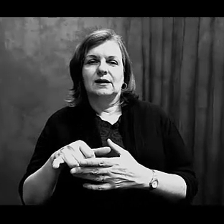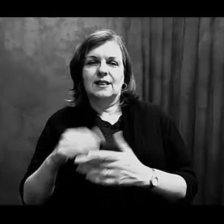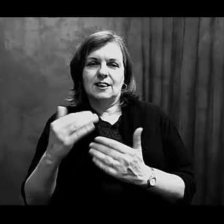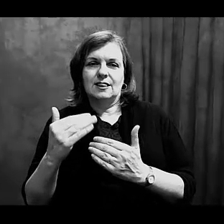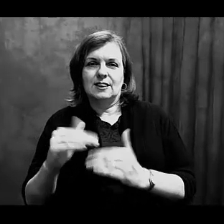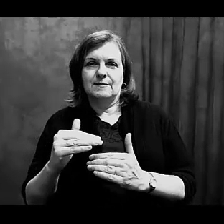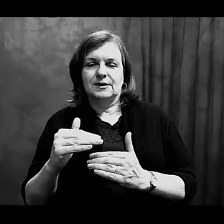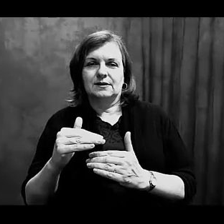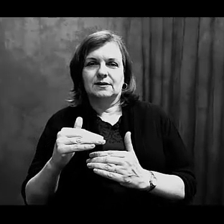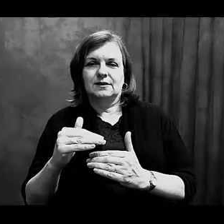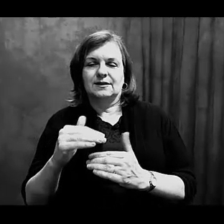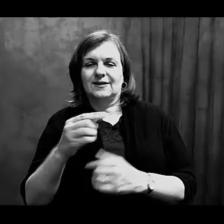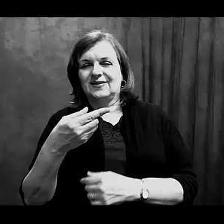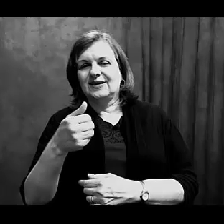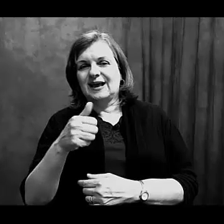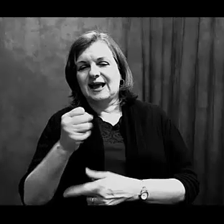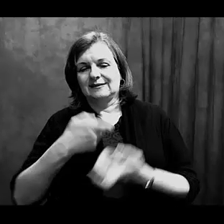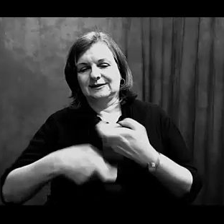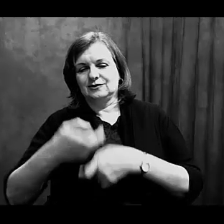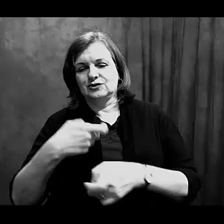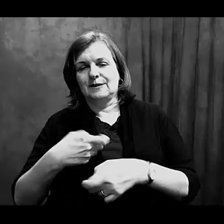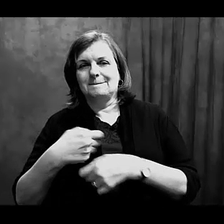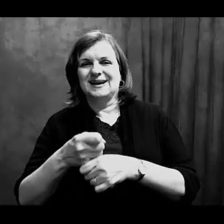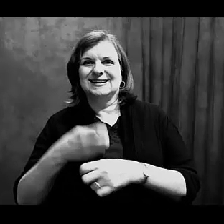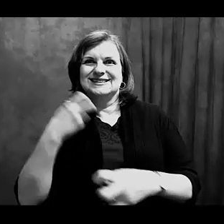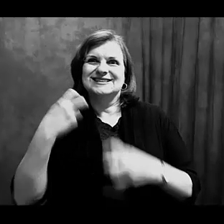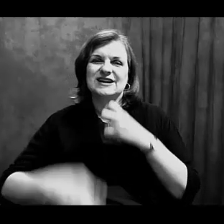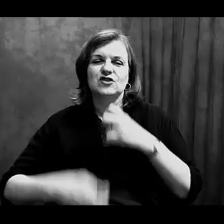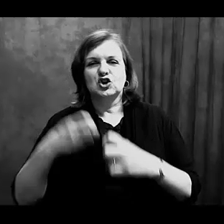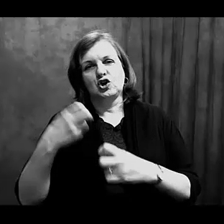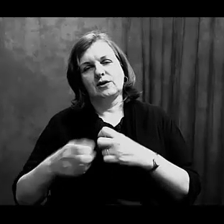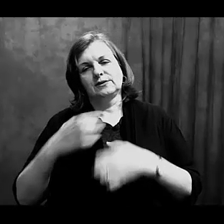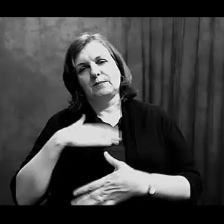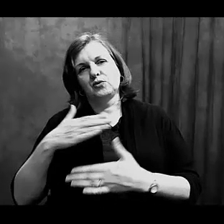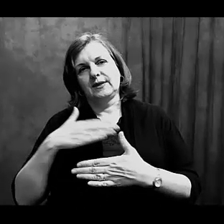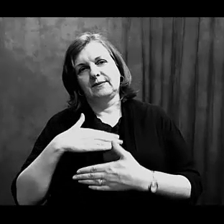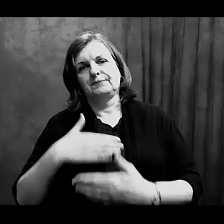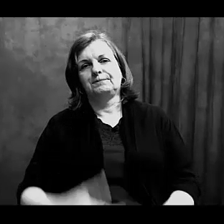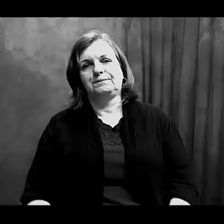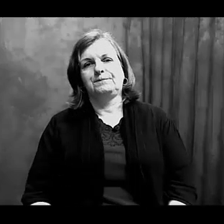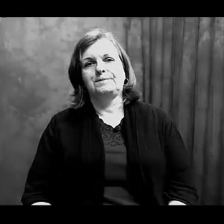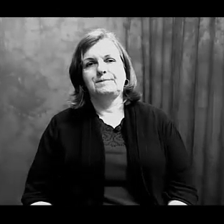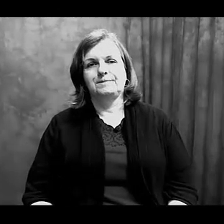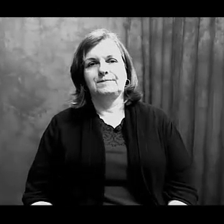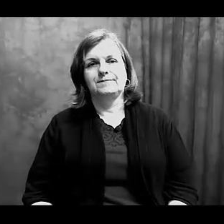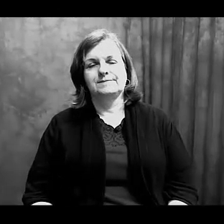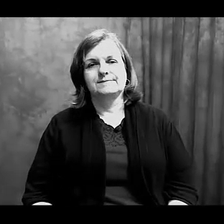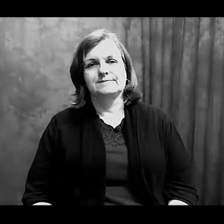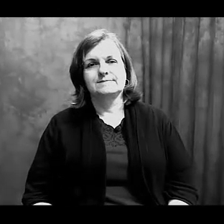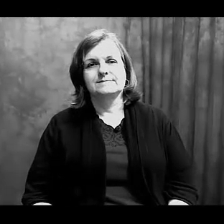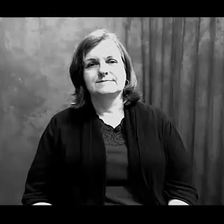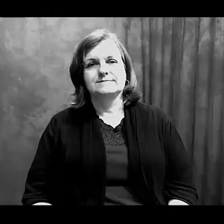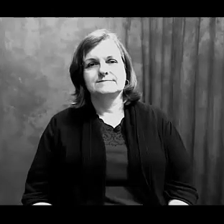ventilation and gas exchange -- make it very very very difficult for you [to breathe]